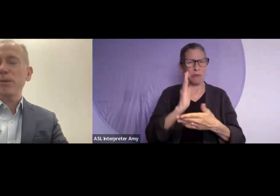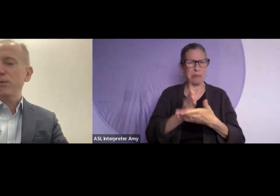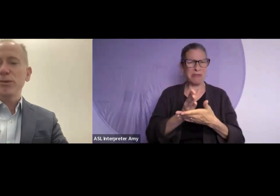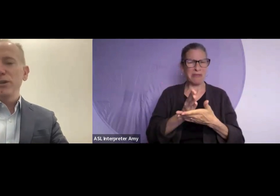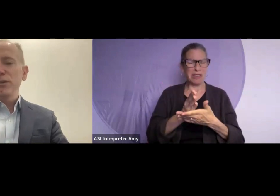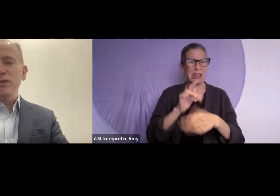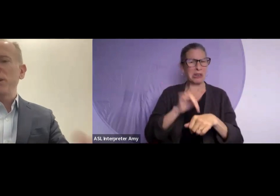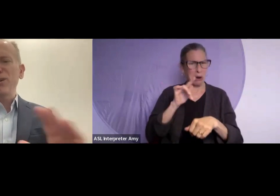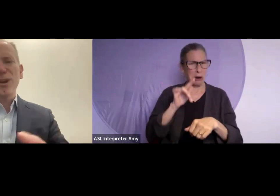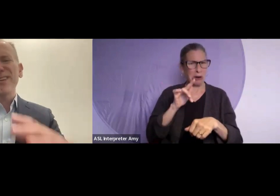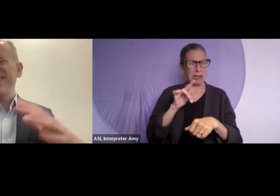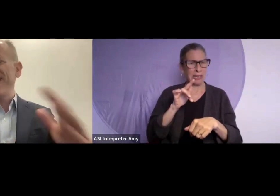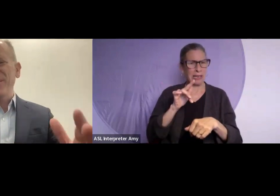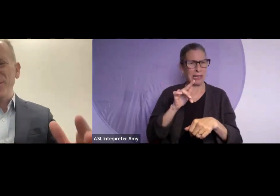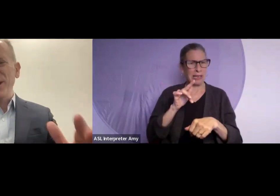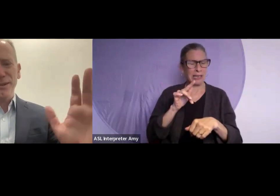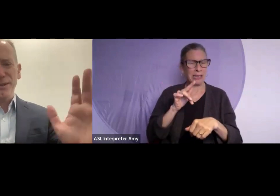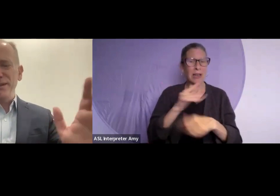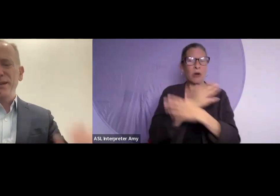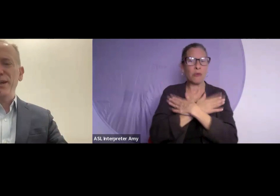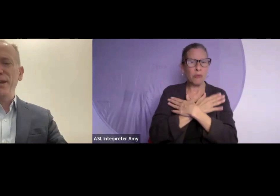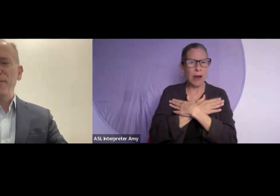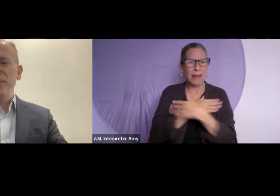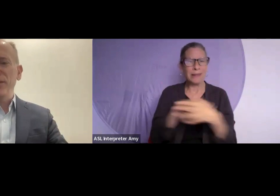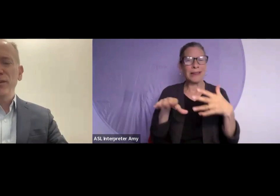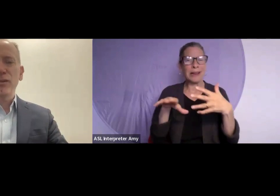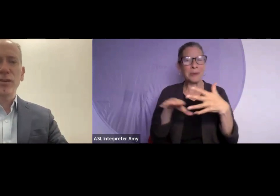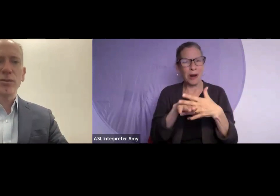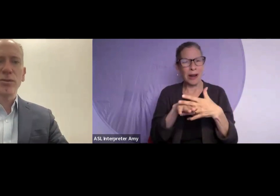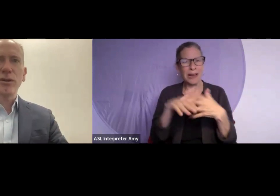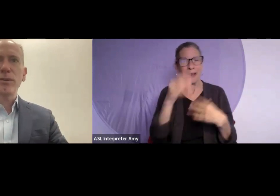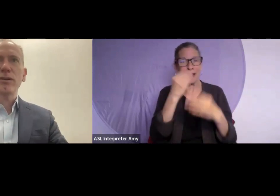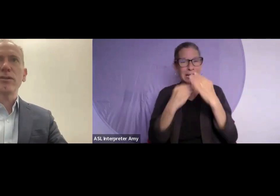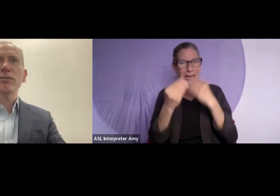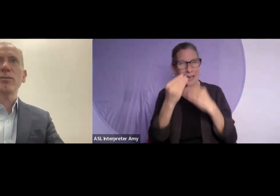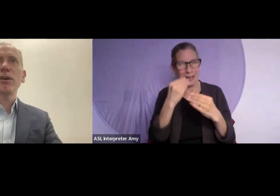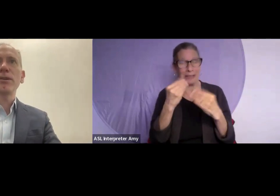people to speak rest, take a break. So because we'll probably